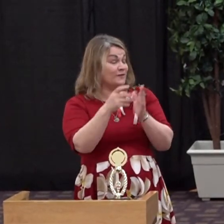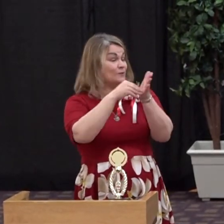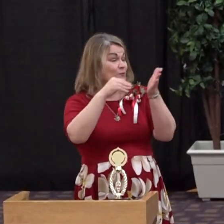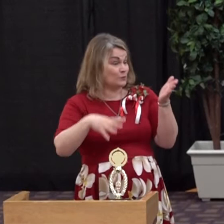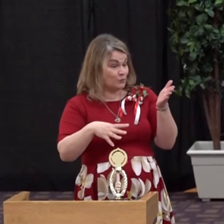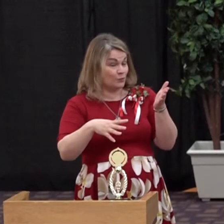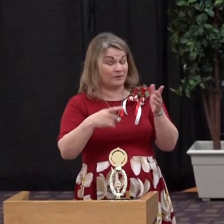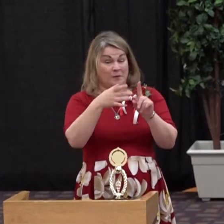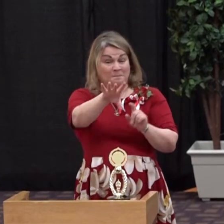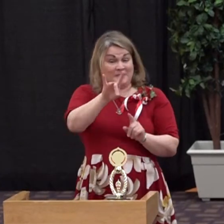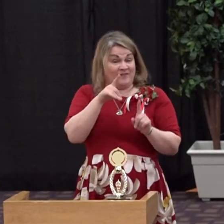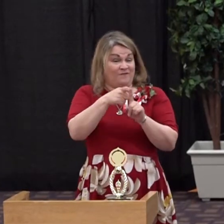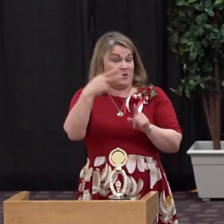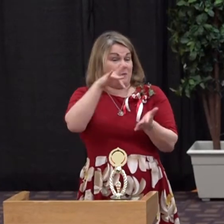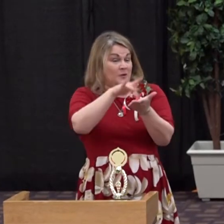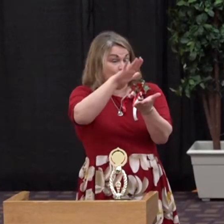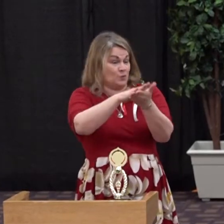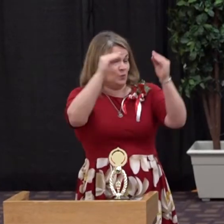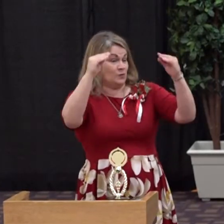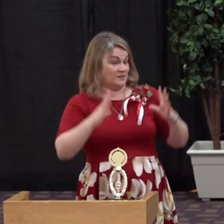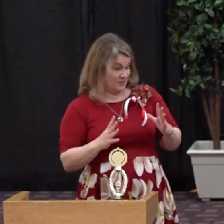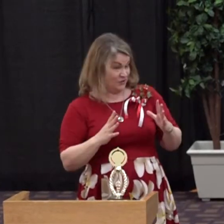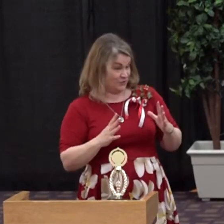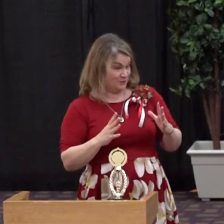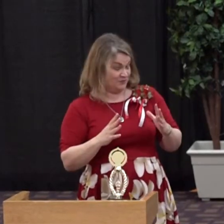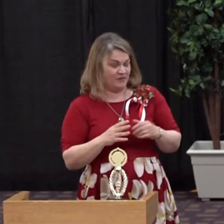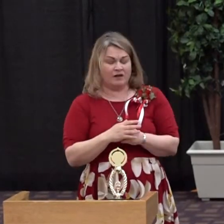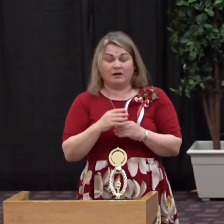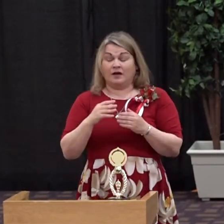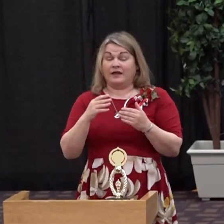I am honored to present this to a student chosen by the middle school teachers.